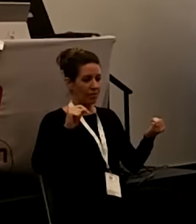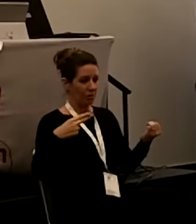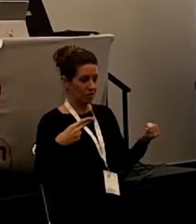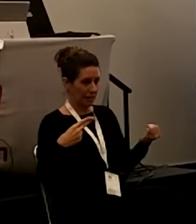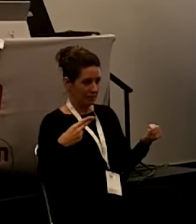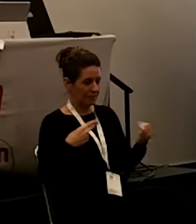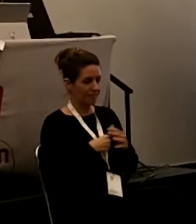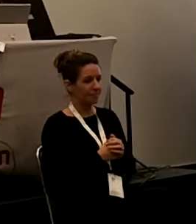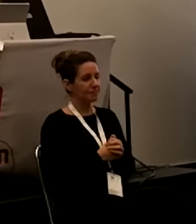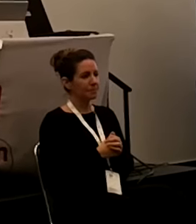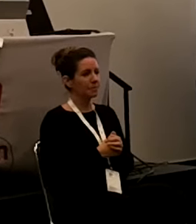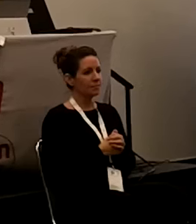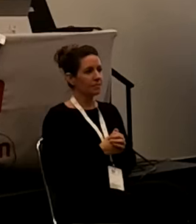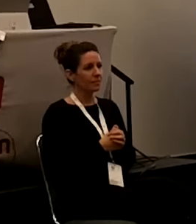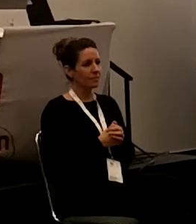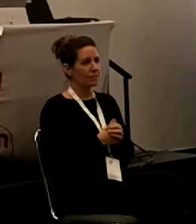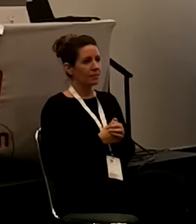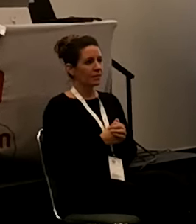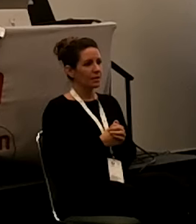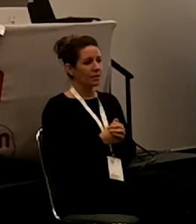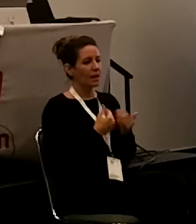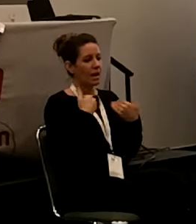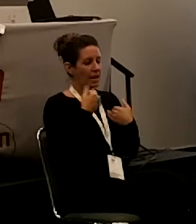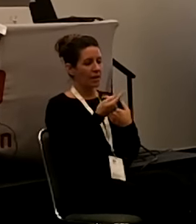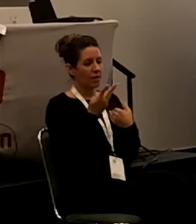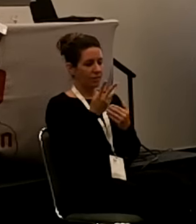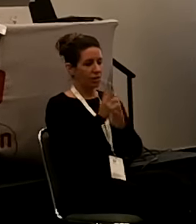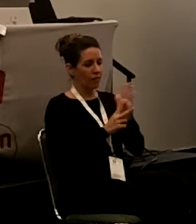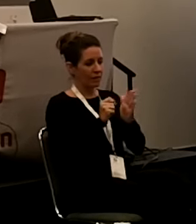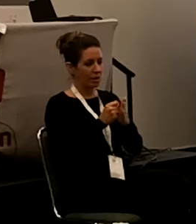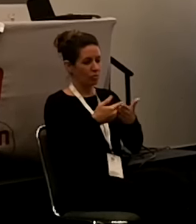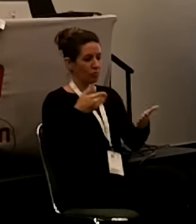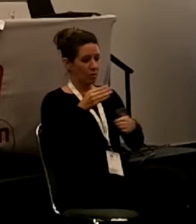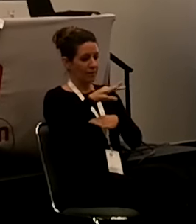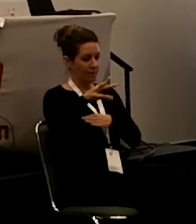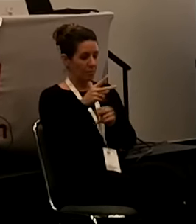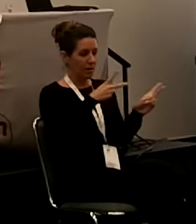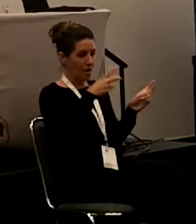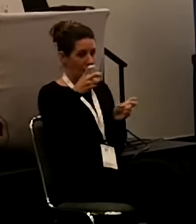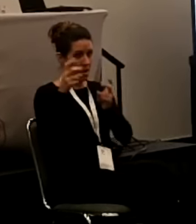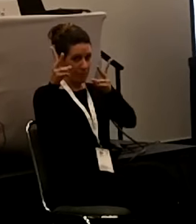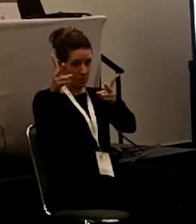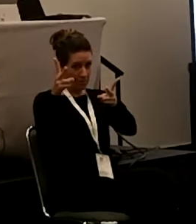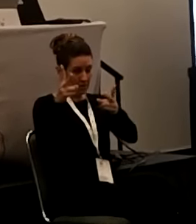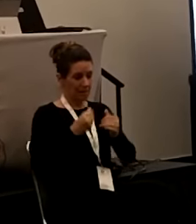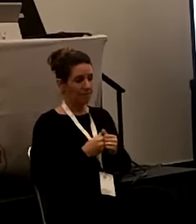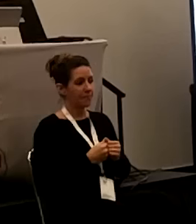So I have, or I did have a couple videos pre-filmed. I went ahead and uploaded them, so you know it's on time.